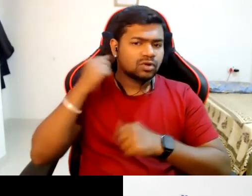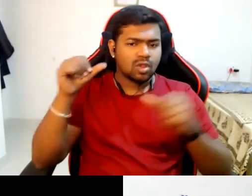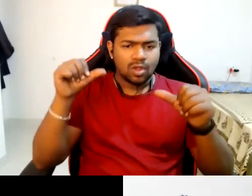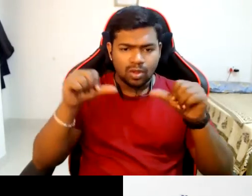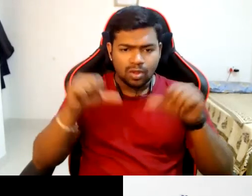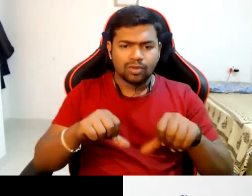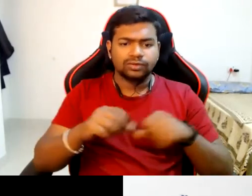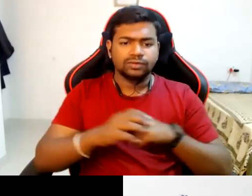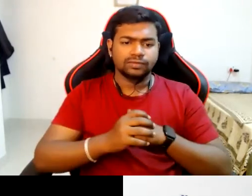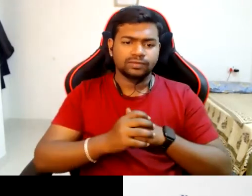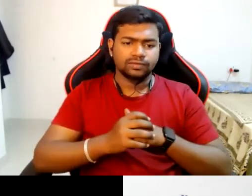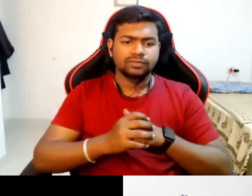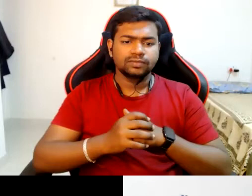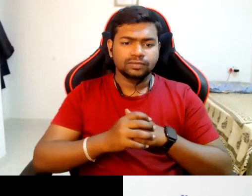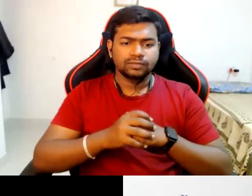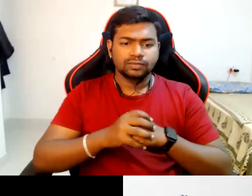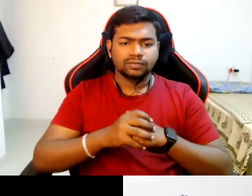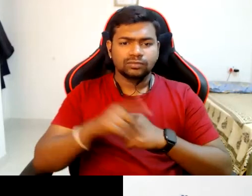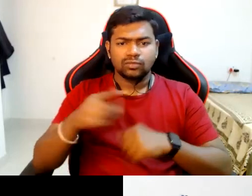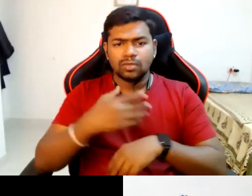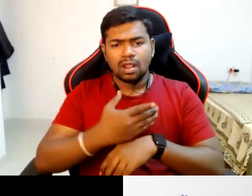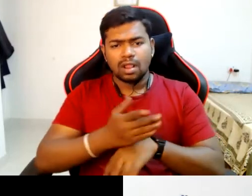It was too late and I was questioned